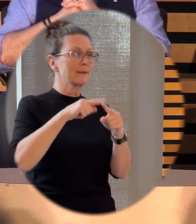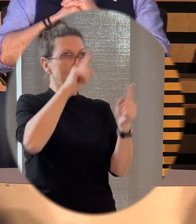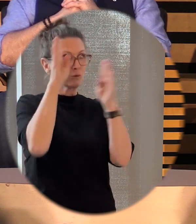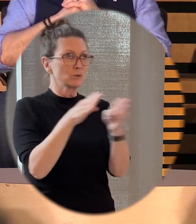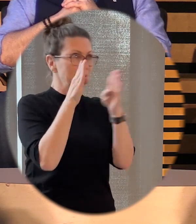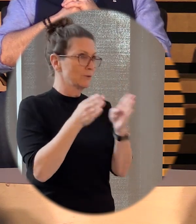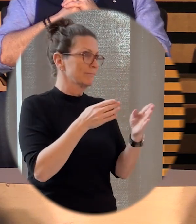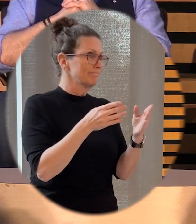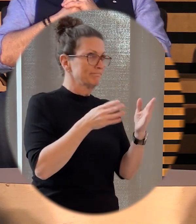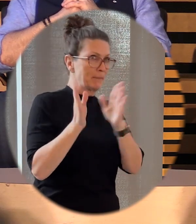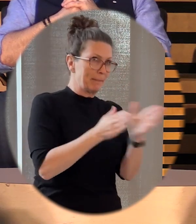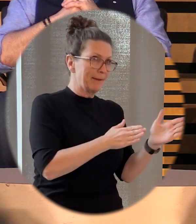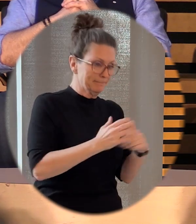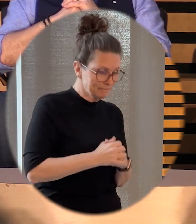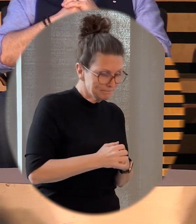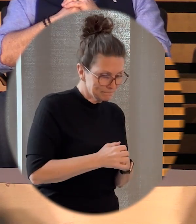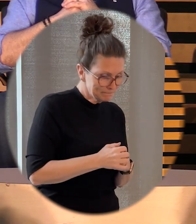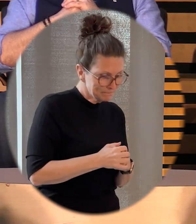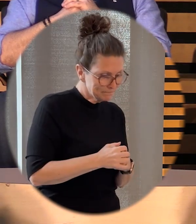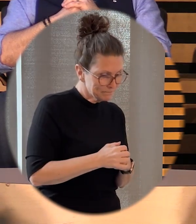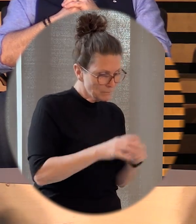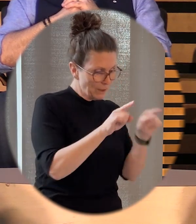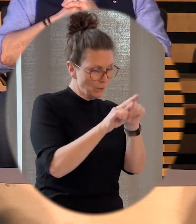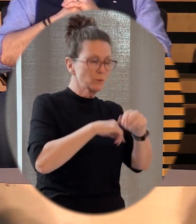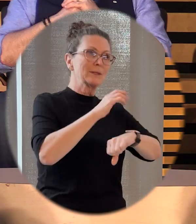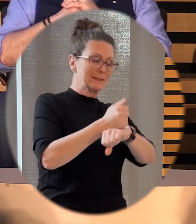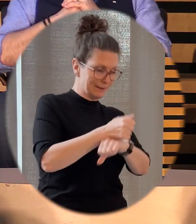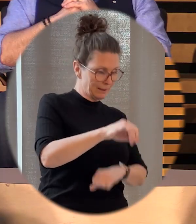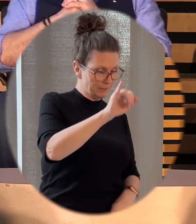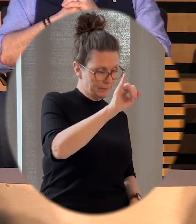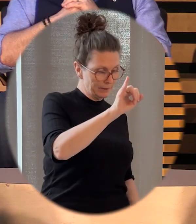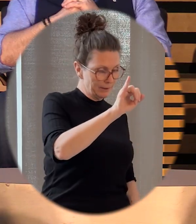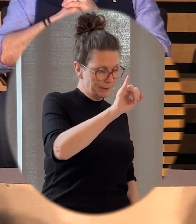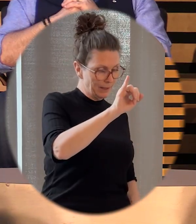go forward. And in 2015, we created Indigenous disability awareness month because indigenous